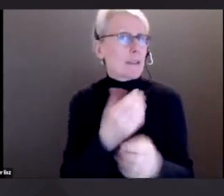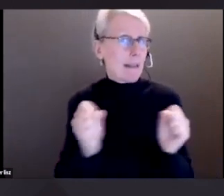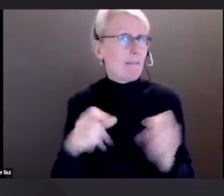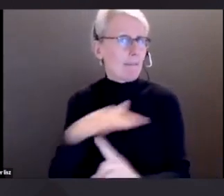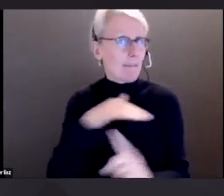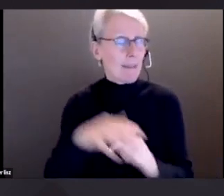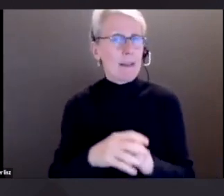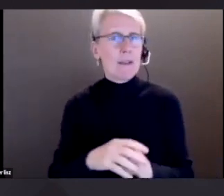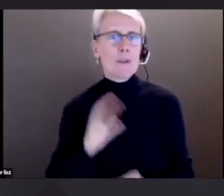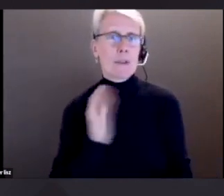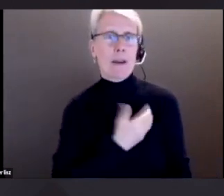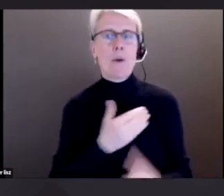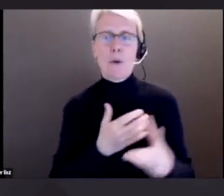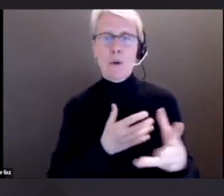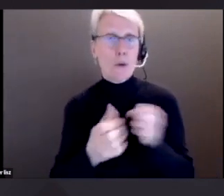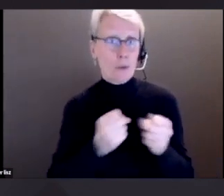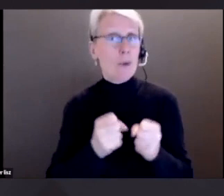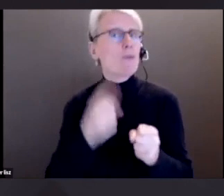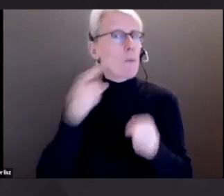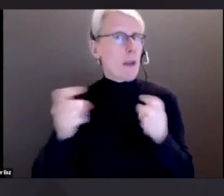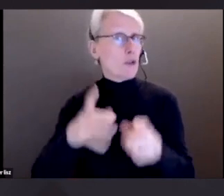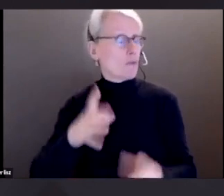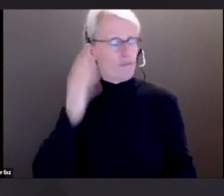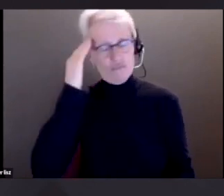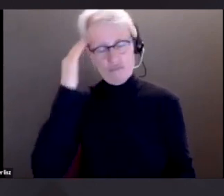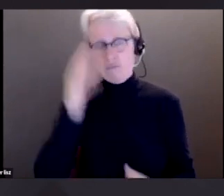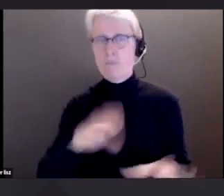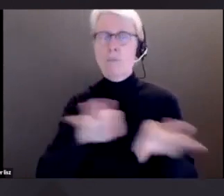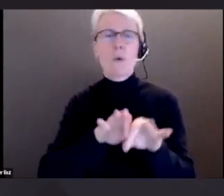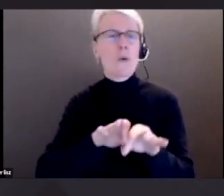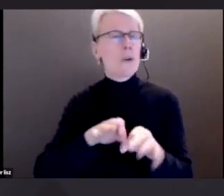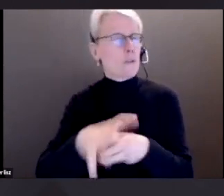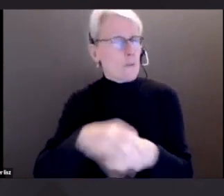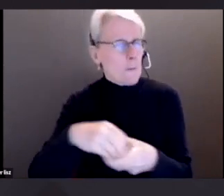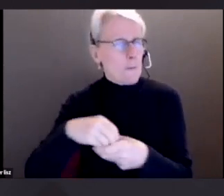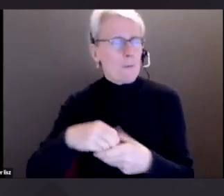They are the ones that do the training and work with the staff day to day. In our case, our community partner